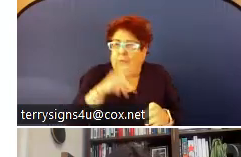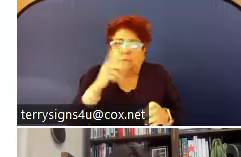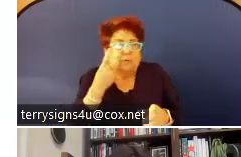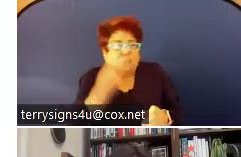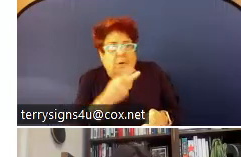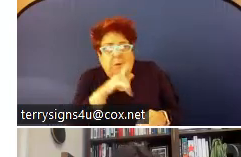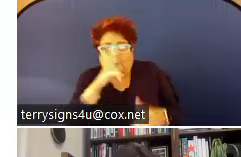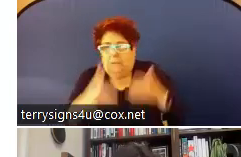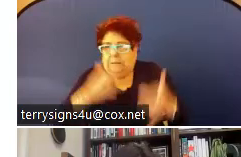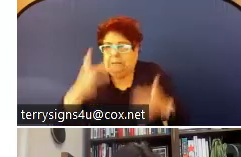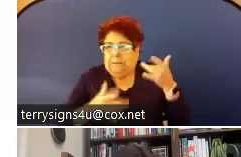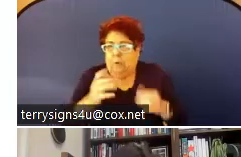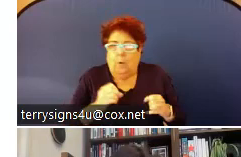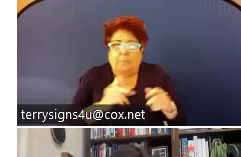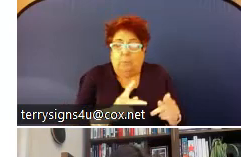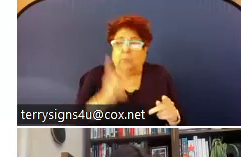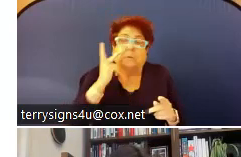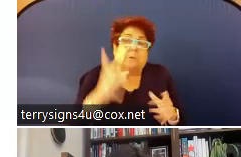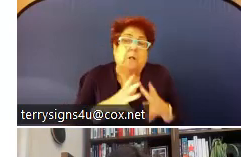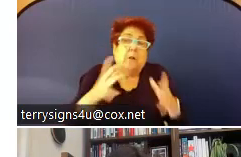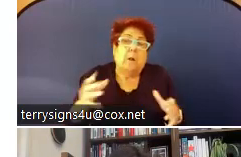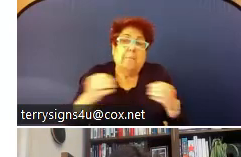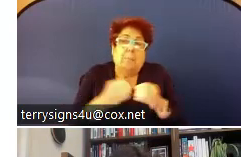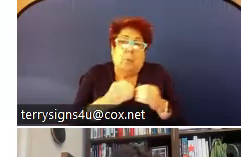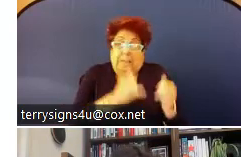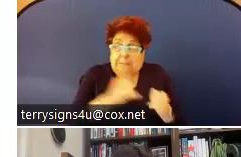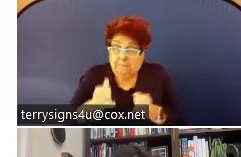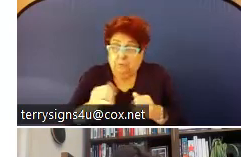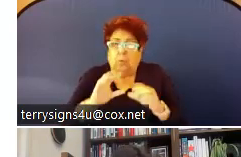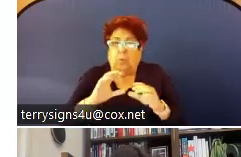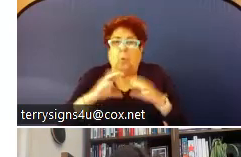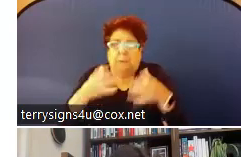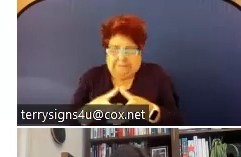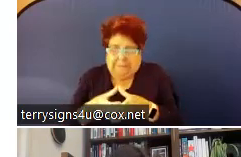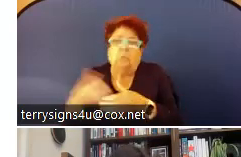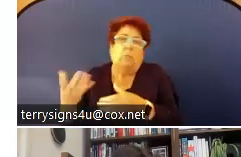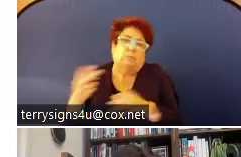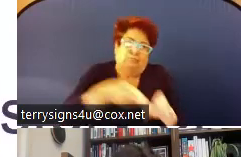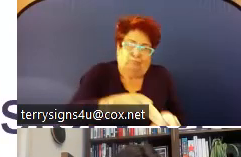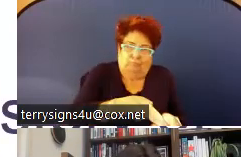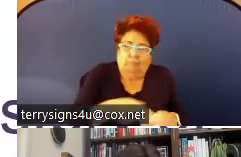a lot more individuals and organizations coming to the table. Next slide, please.